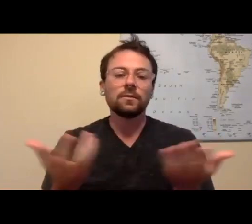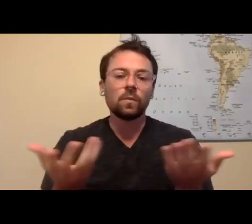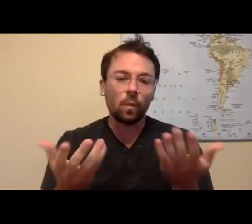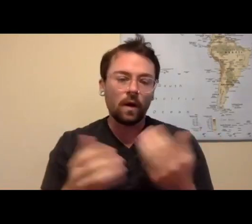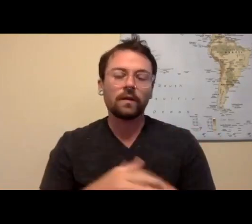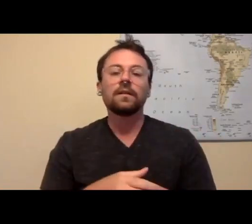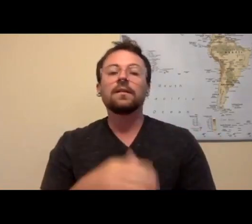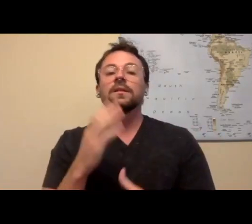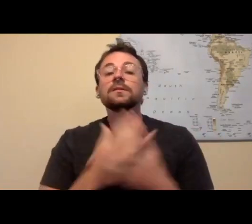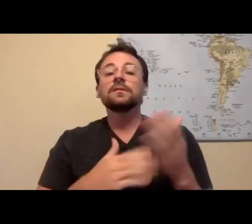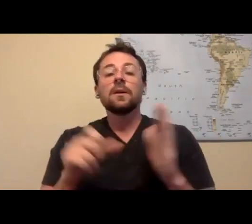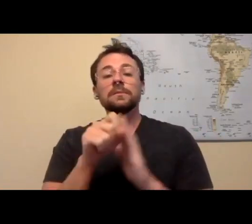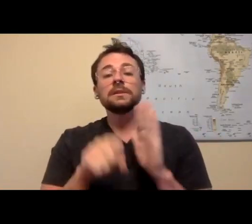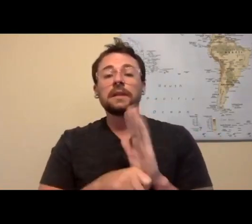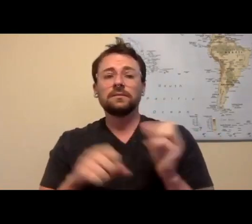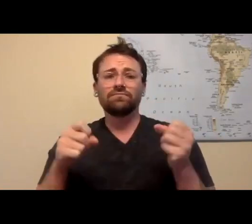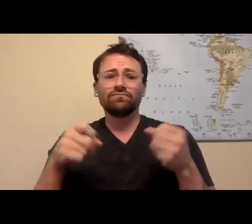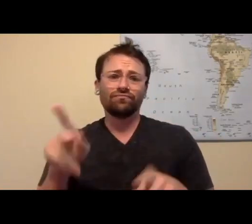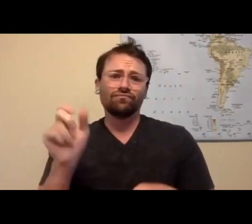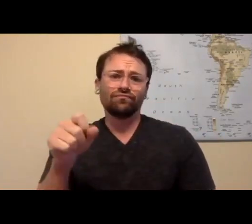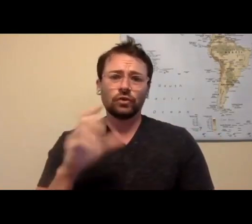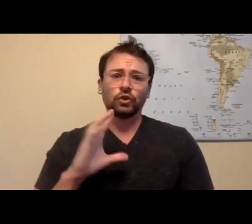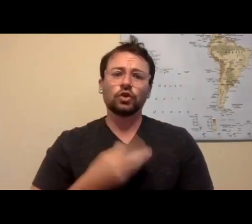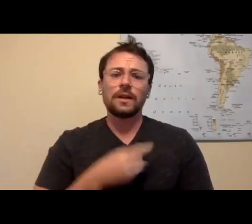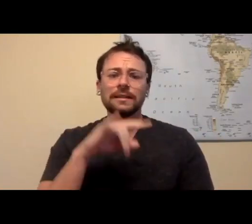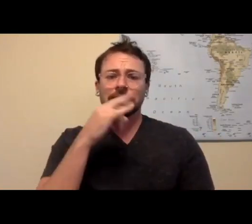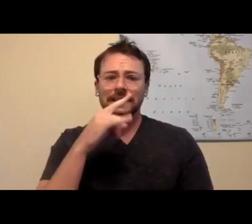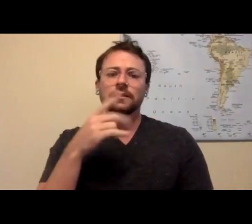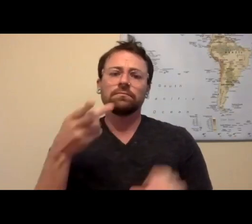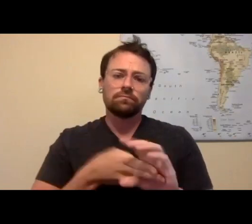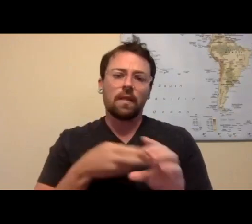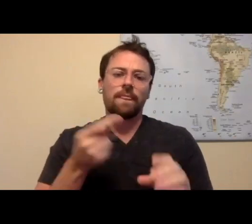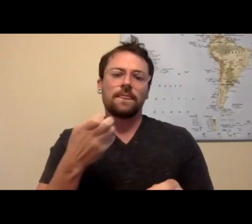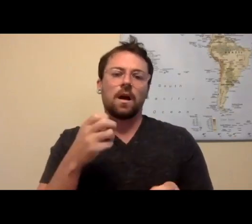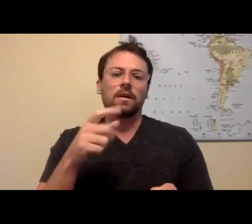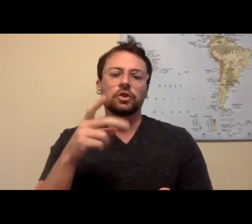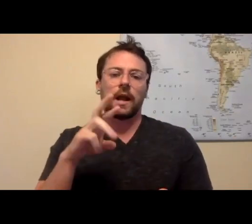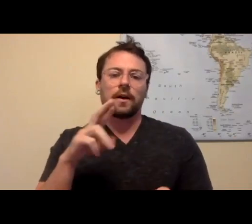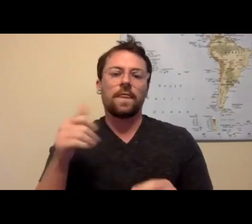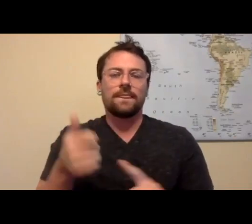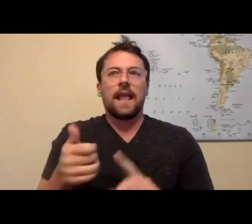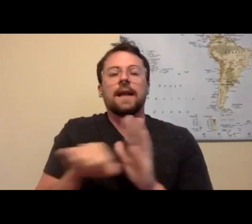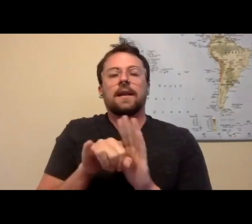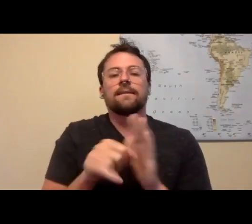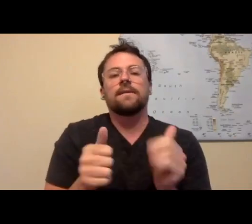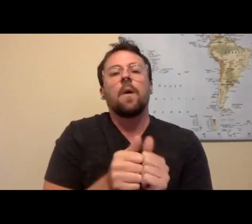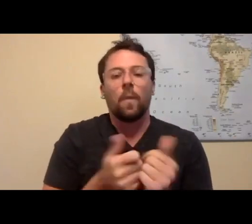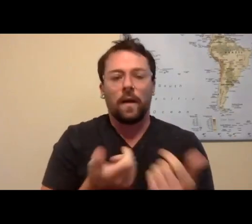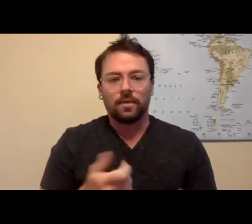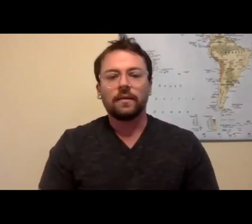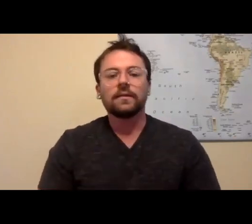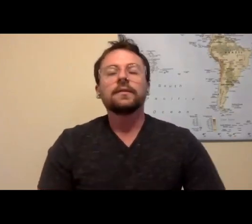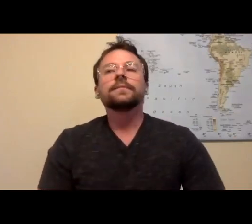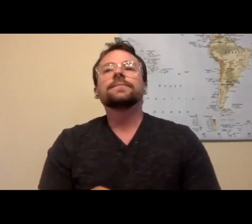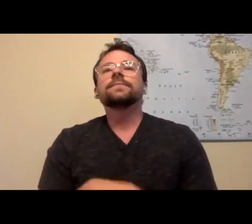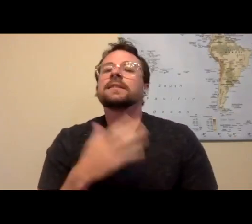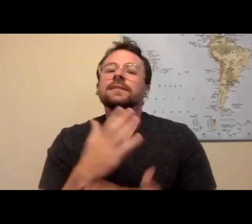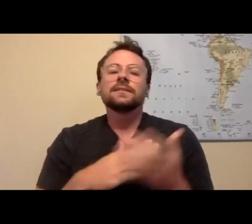> Okay so the answer to this question depends on your school policy and state law.